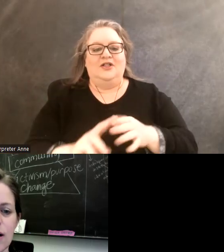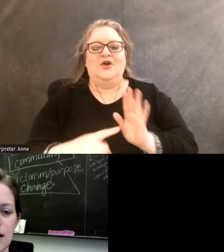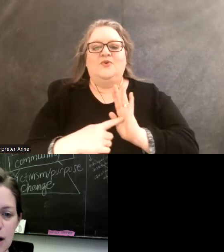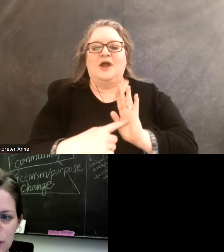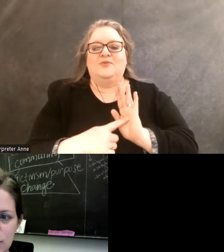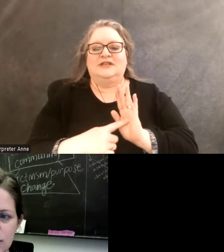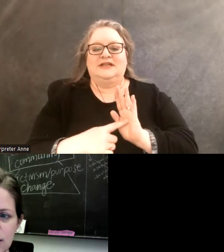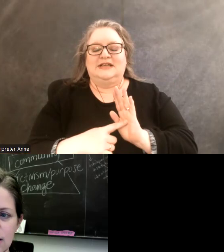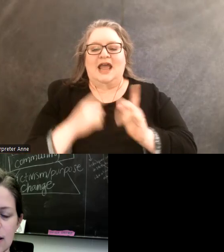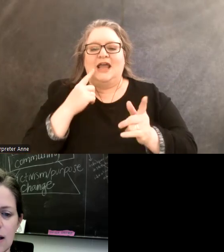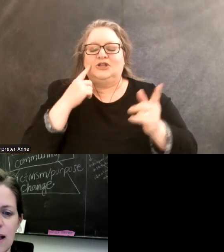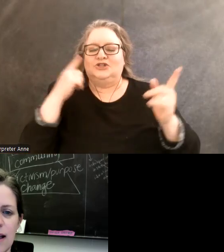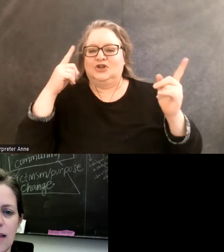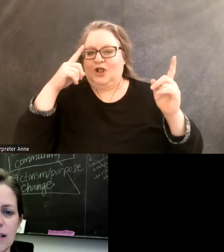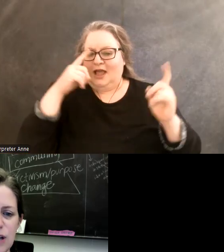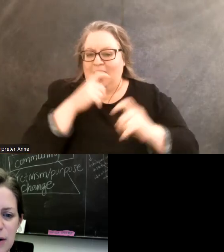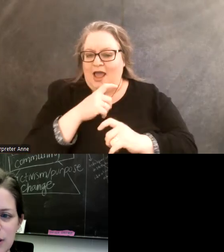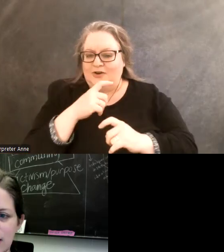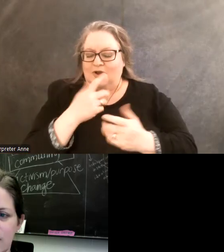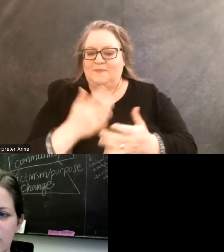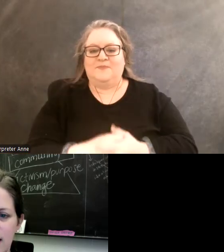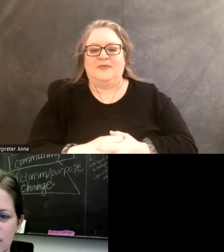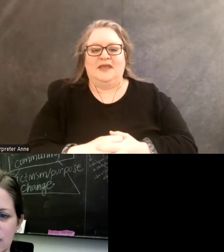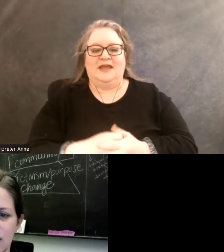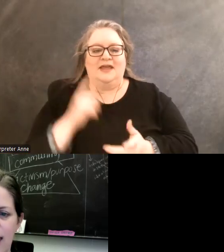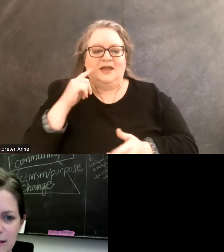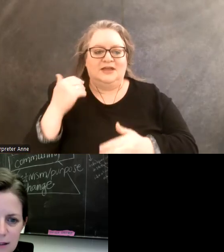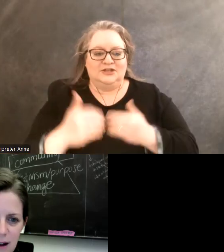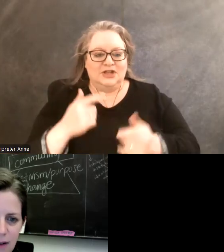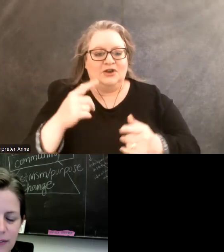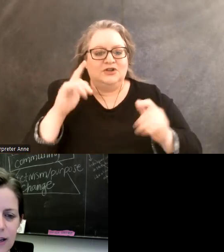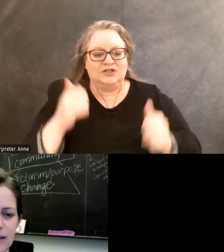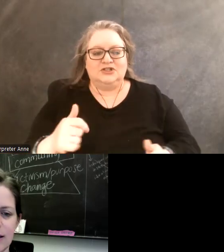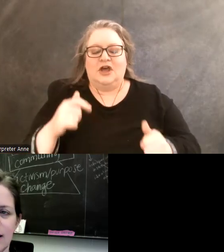Conundrums: The generative potential of access conflict,